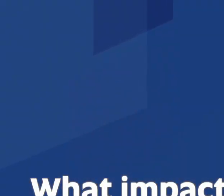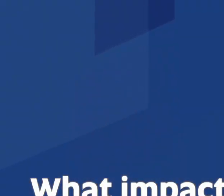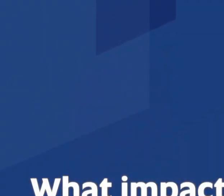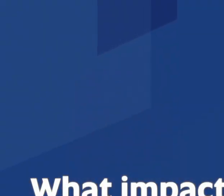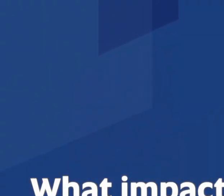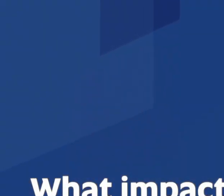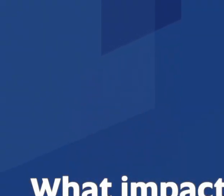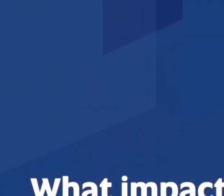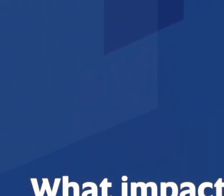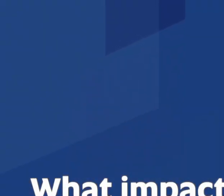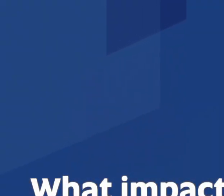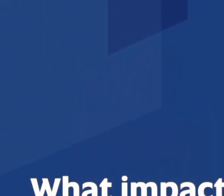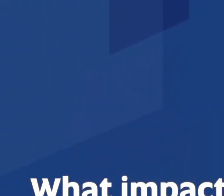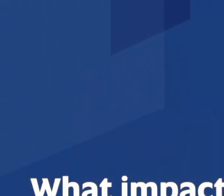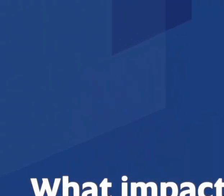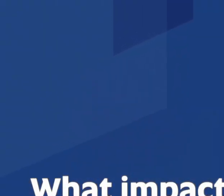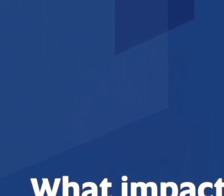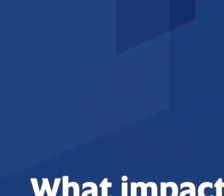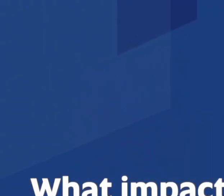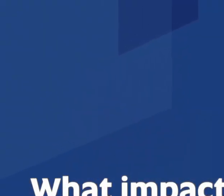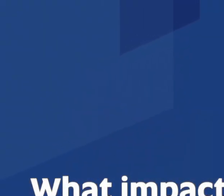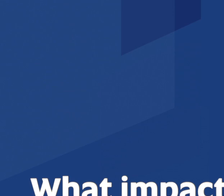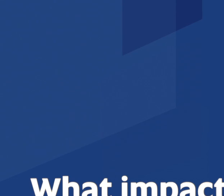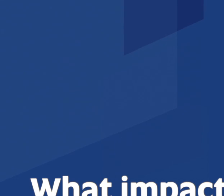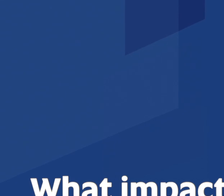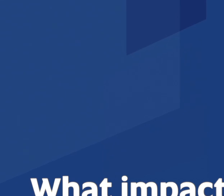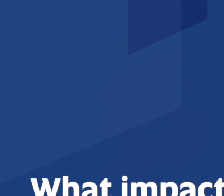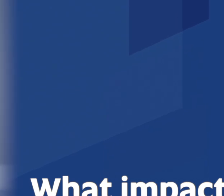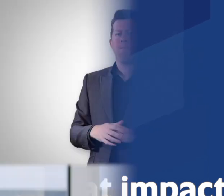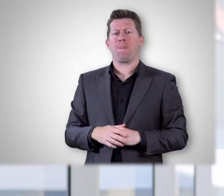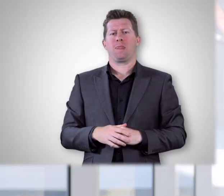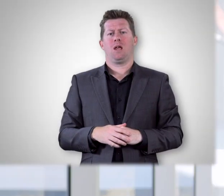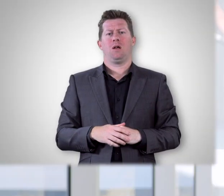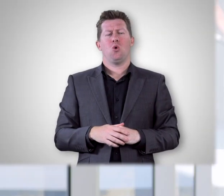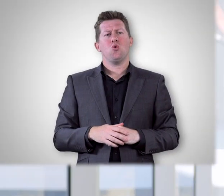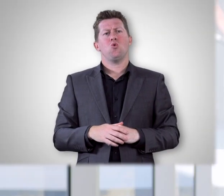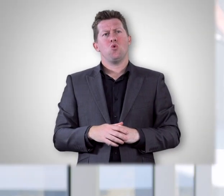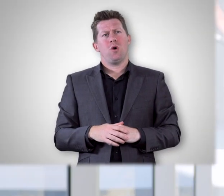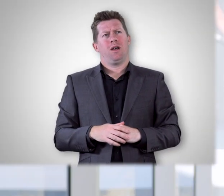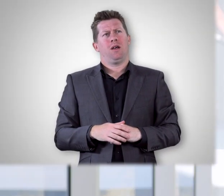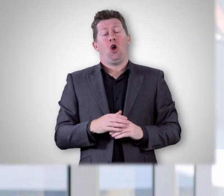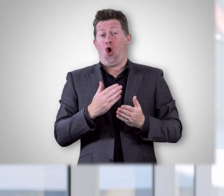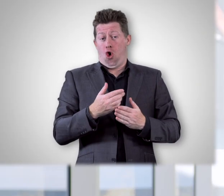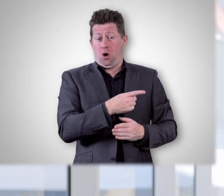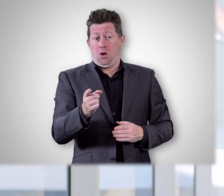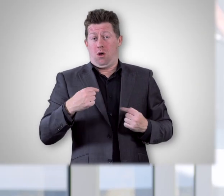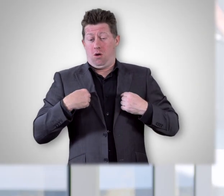What impact has it had on your learners? The impact of UDL on learners I think is clear,